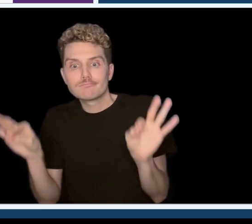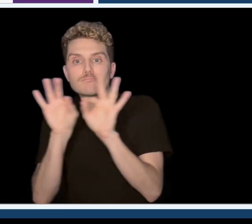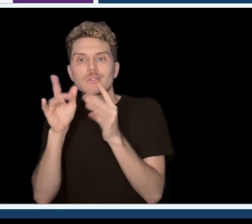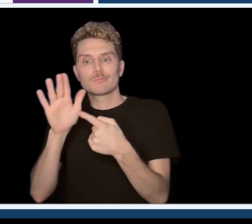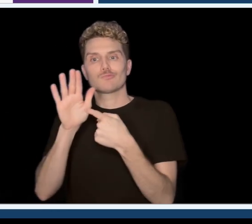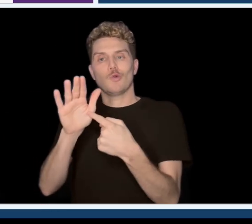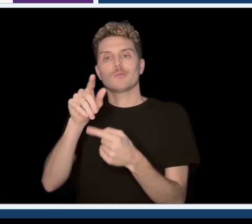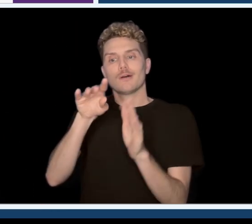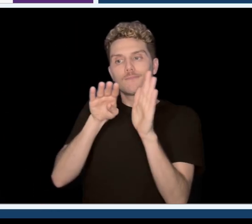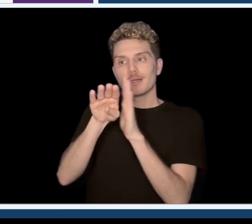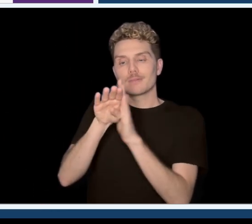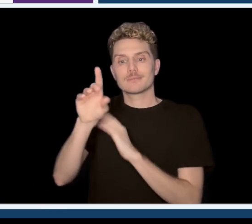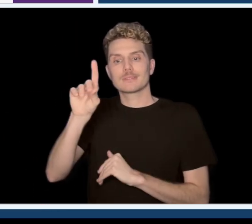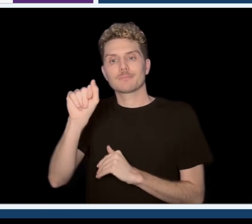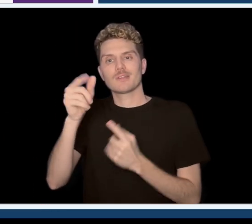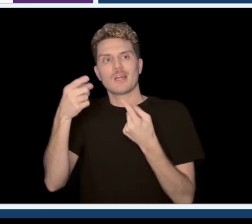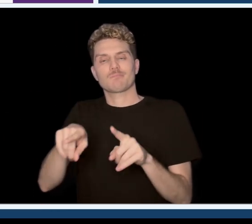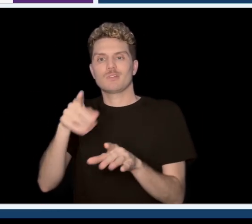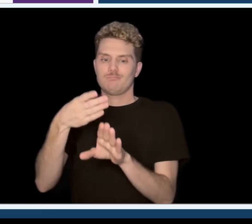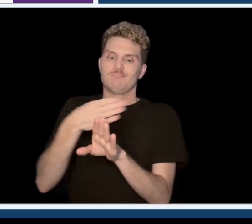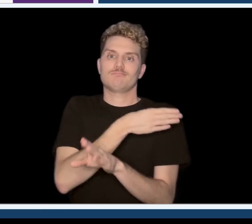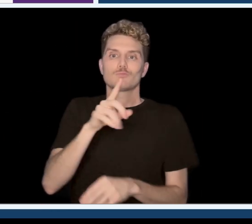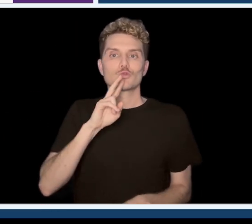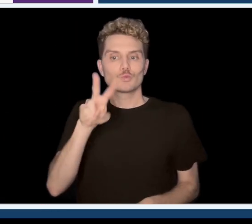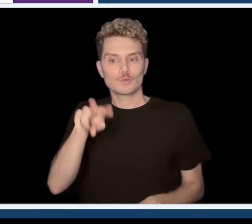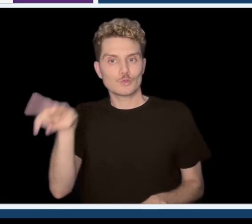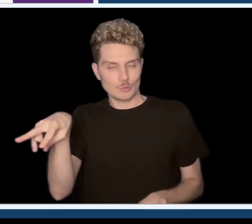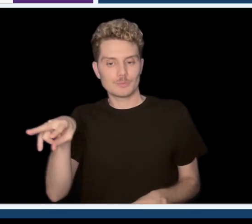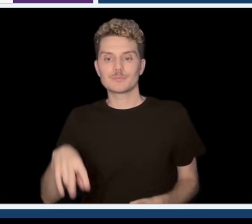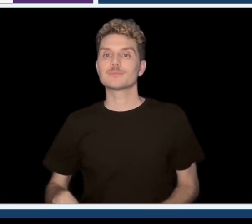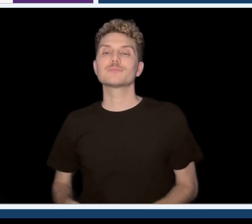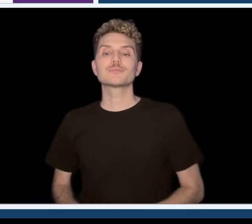showing that your developmental disability began before you were 22 years old.